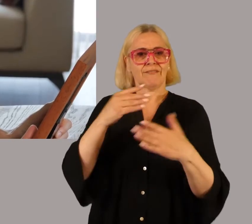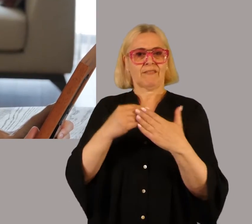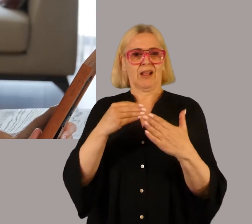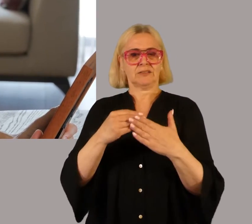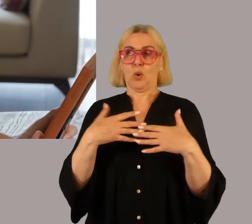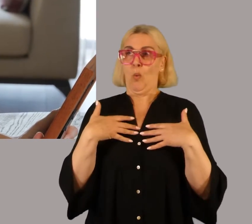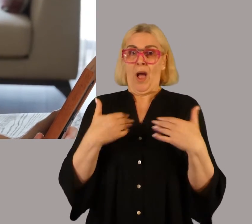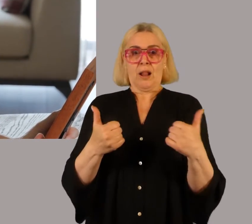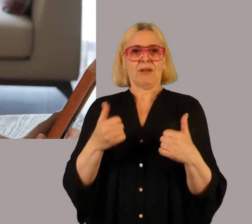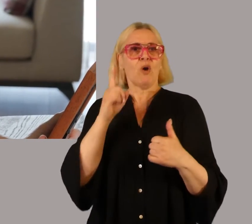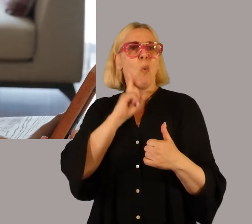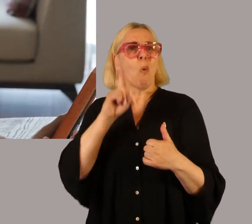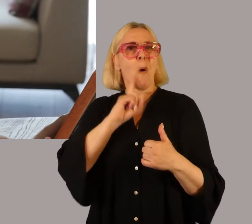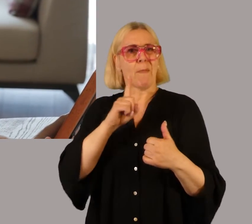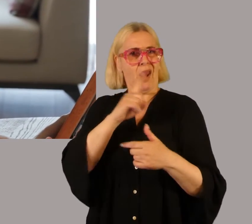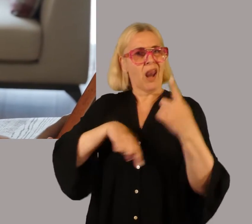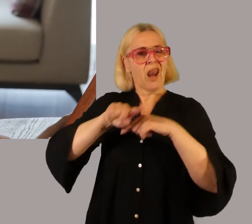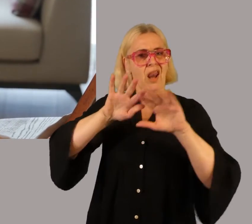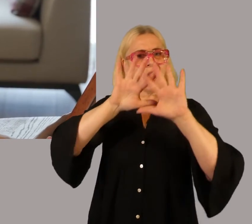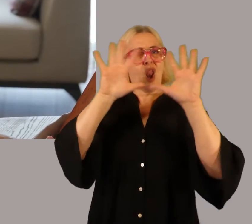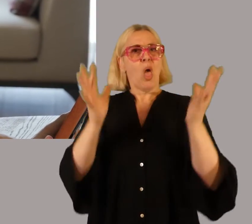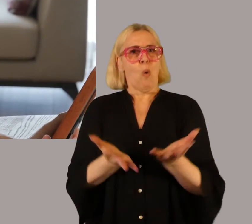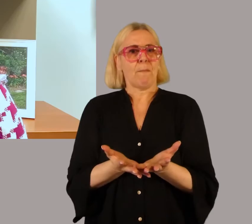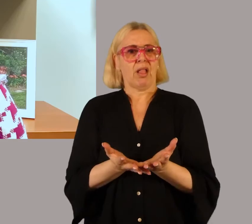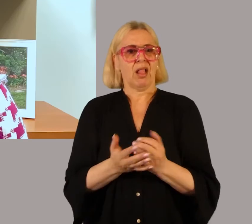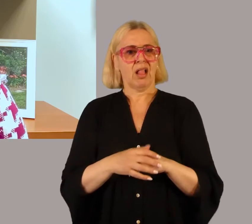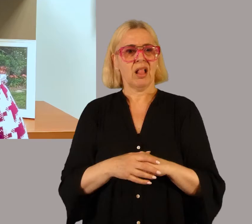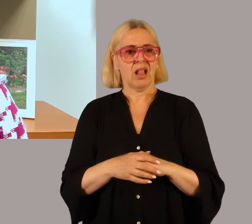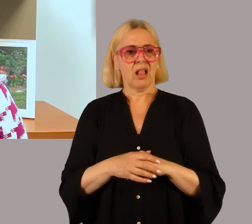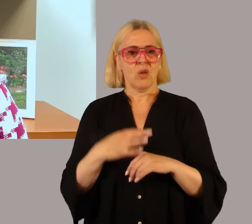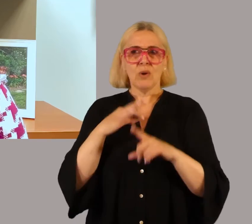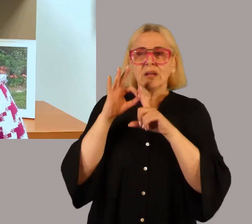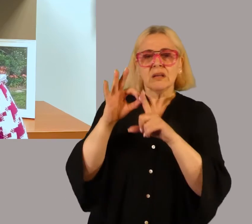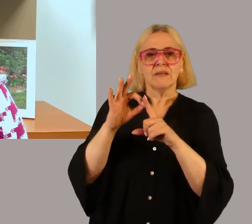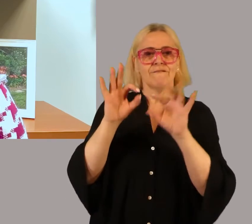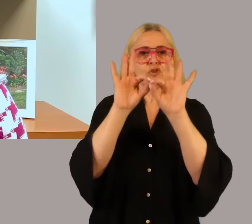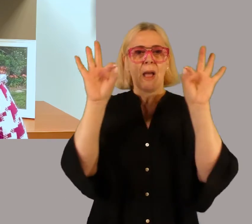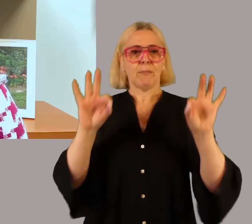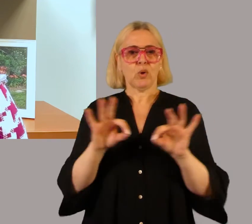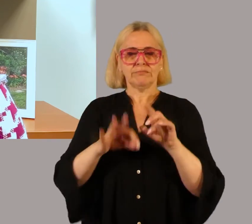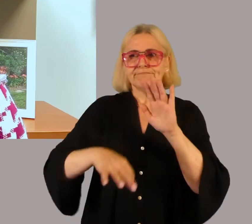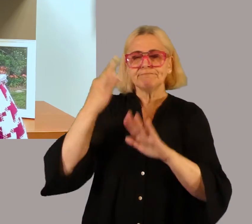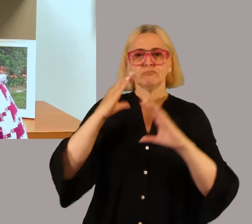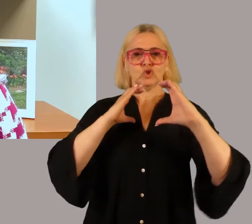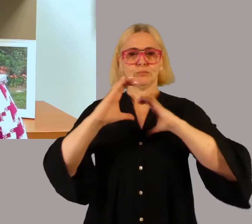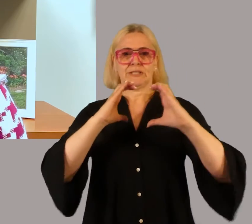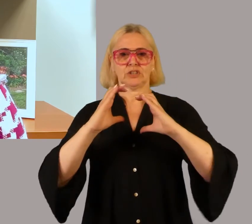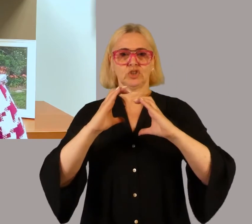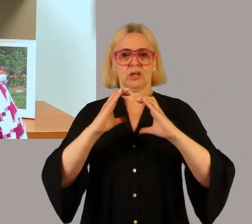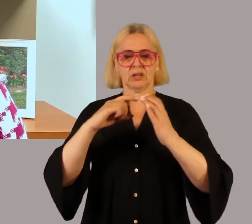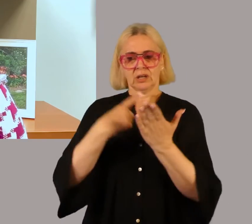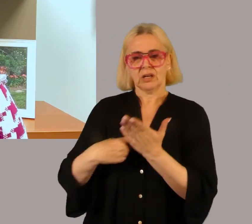and financial wellbeing of women globally. We propose a framework to improve communication